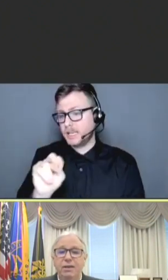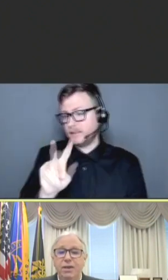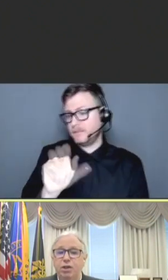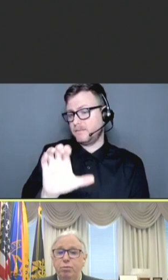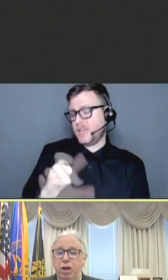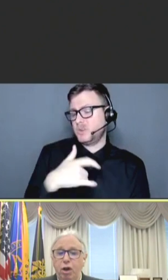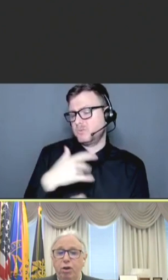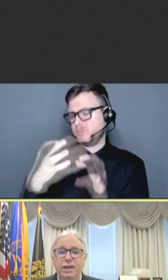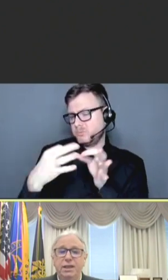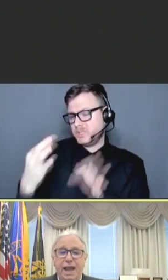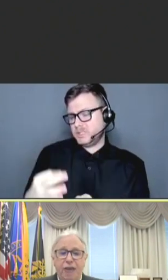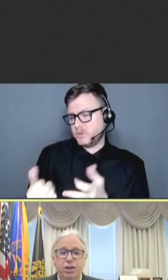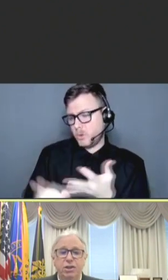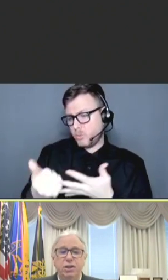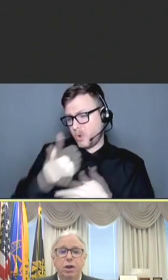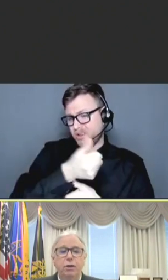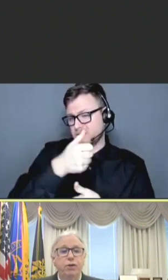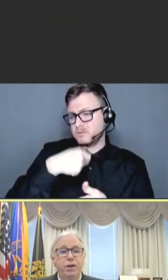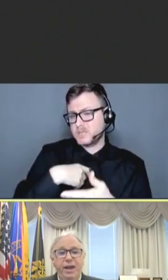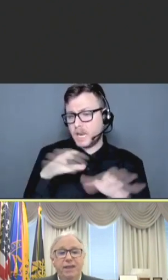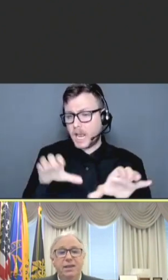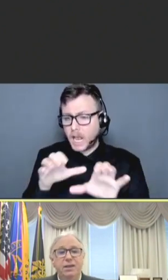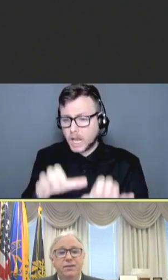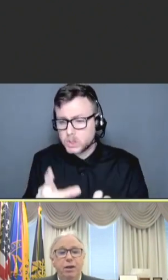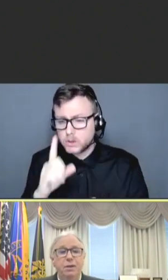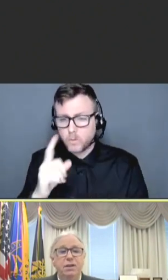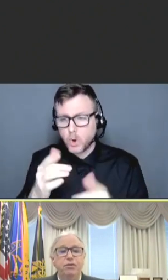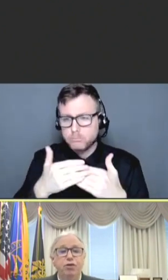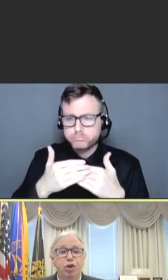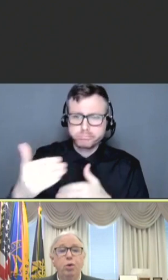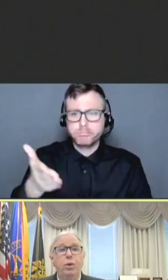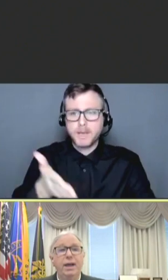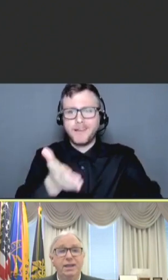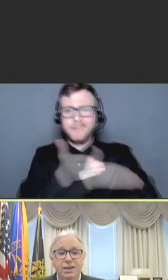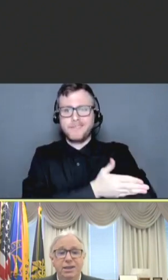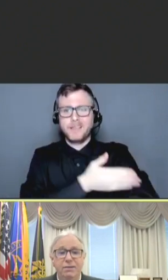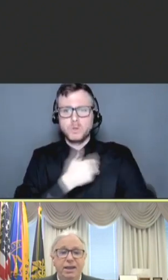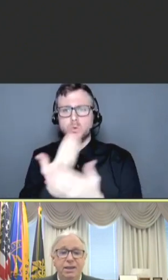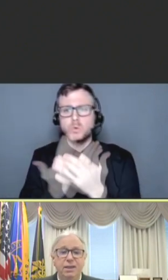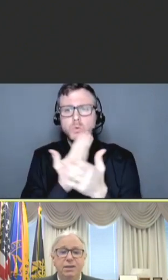innovation priorities and actions for advancing the development of new and existing vaccines.